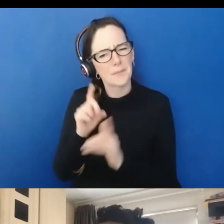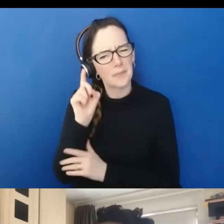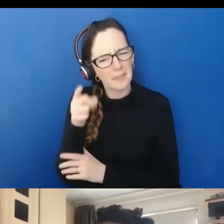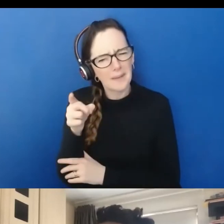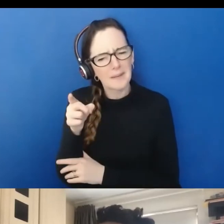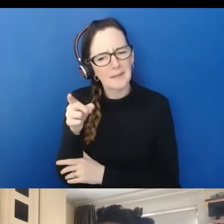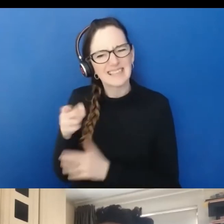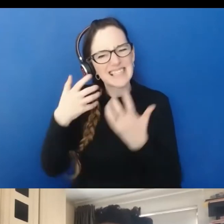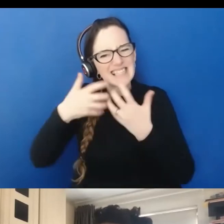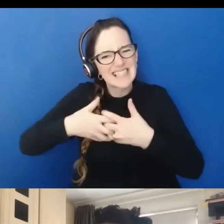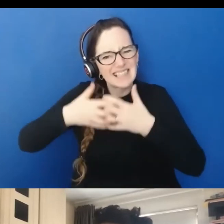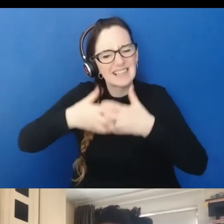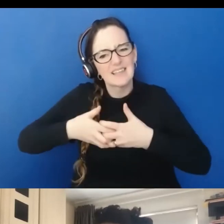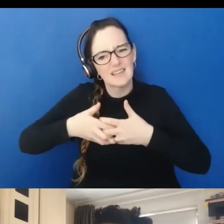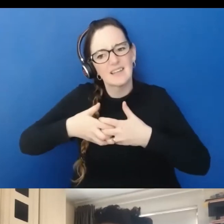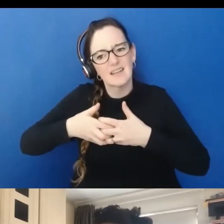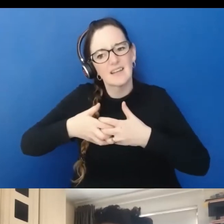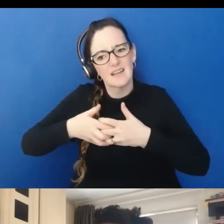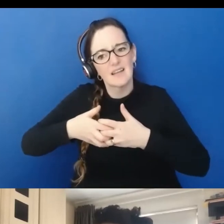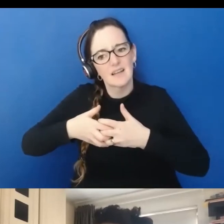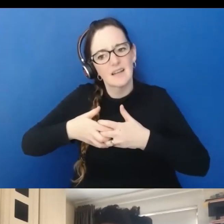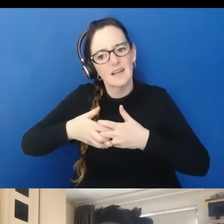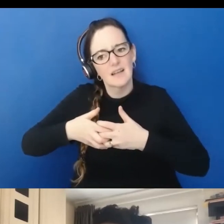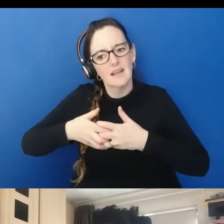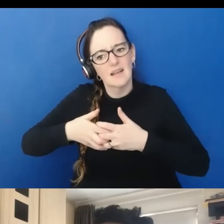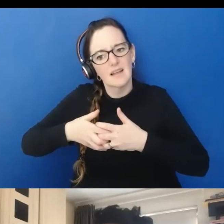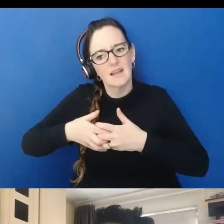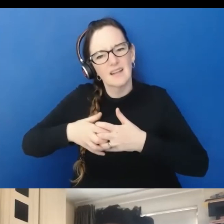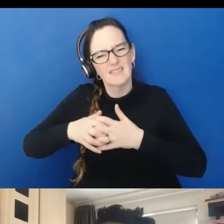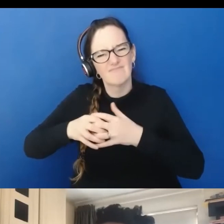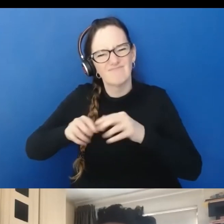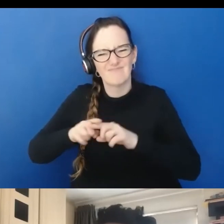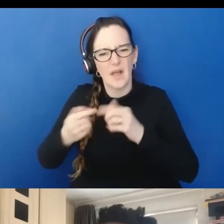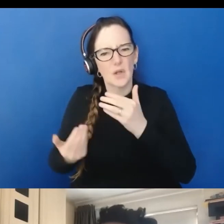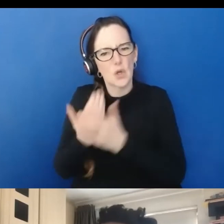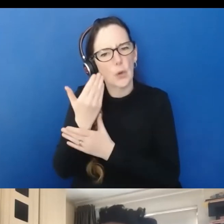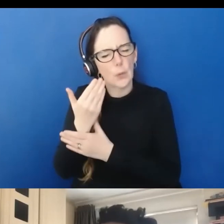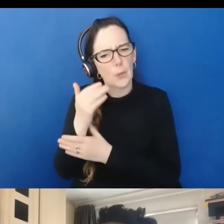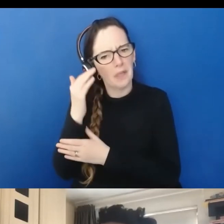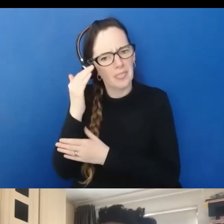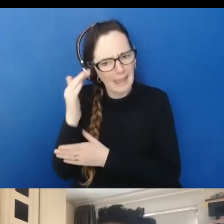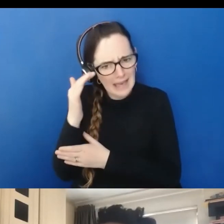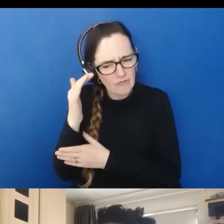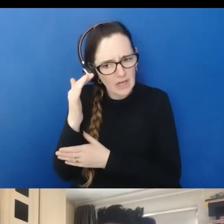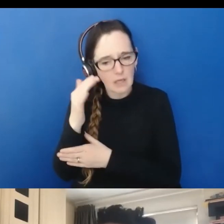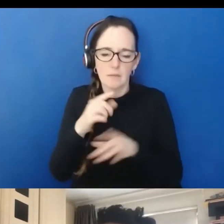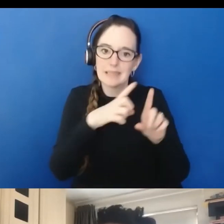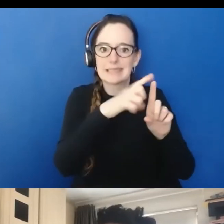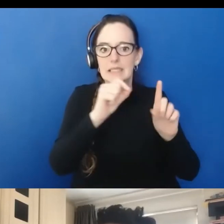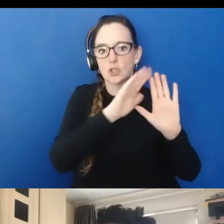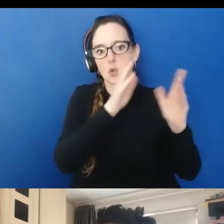as a new sort of theory in a way. I mean the digital world has completely provided